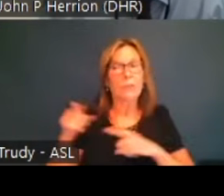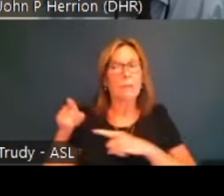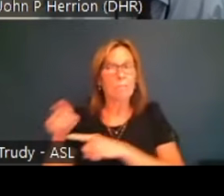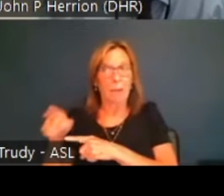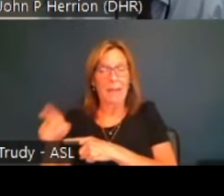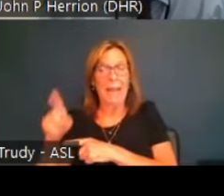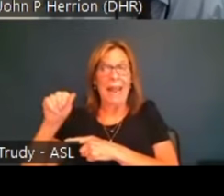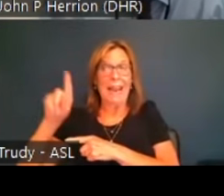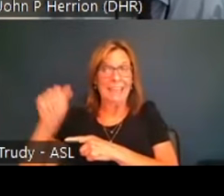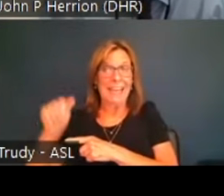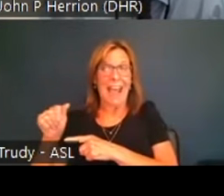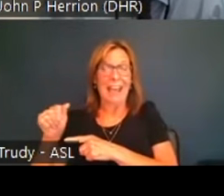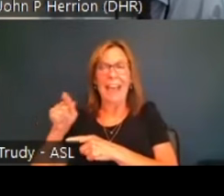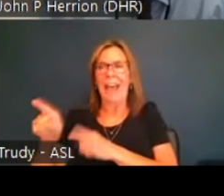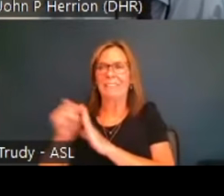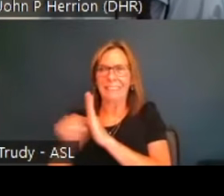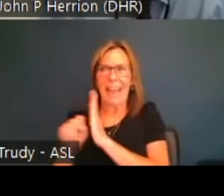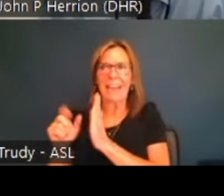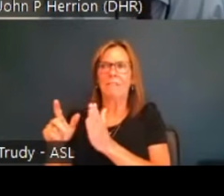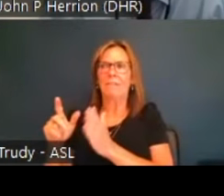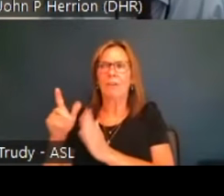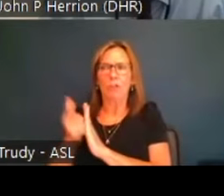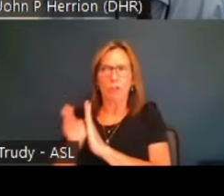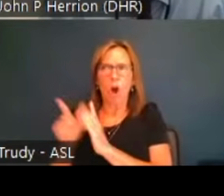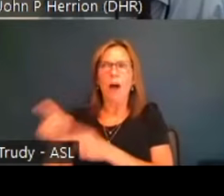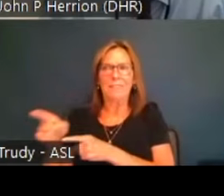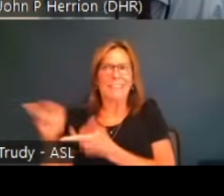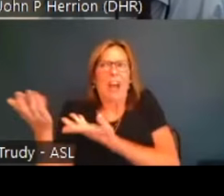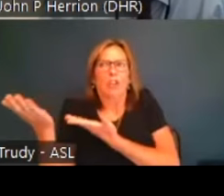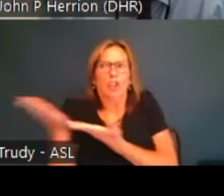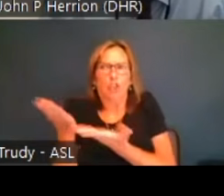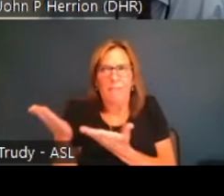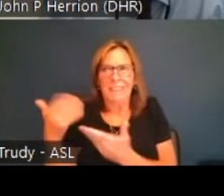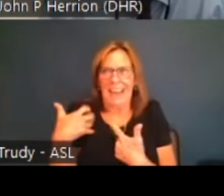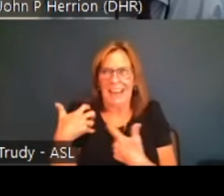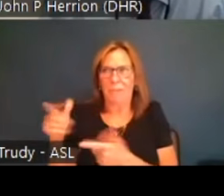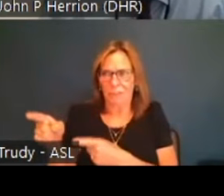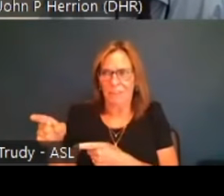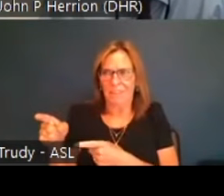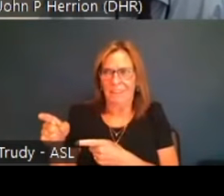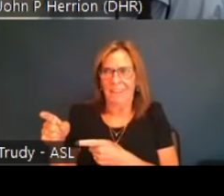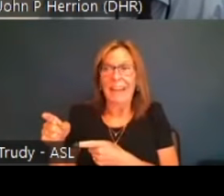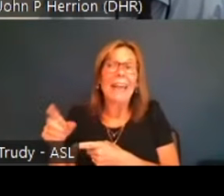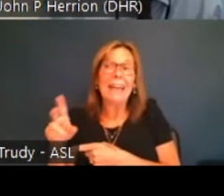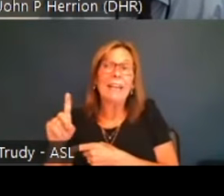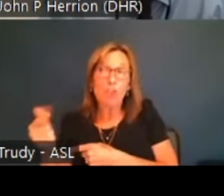It does not include, again, emotional support or companion dogs, Miniature horses are included because they live a